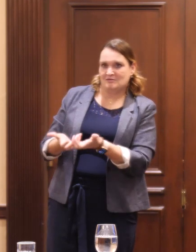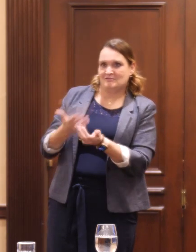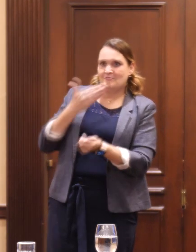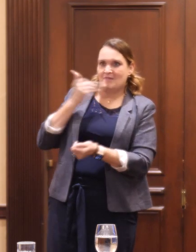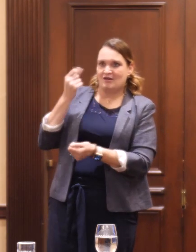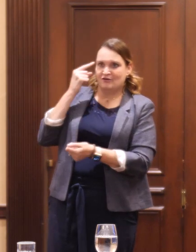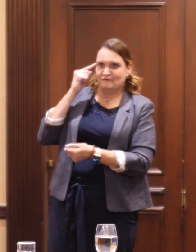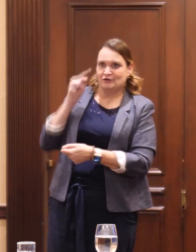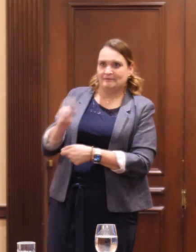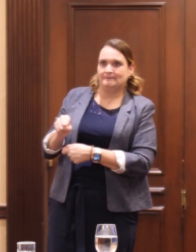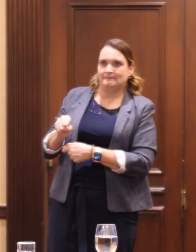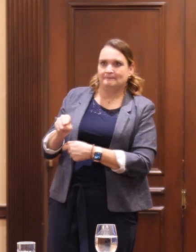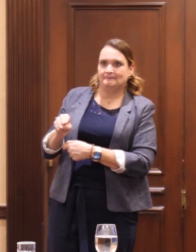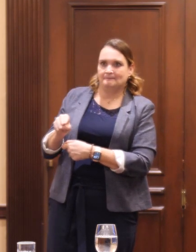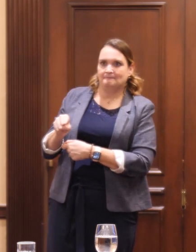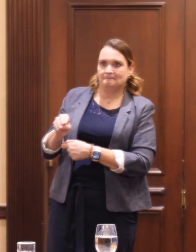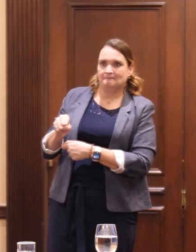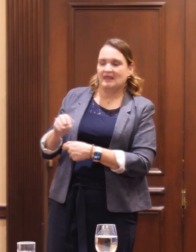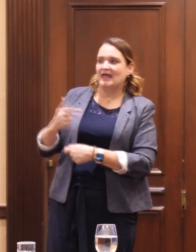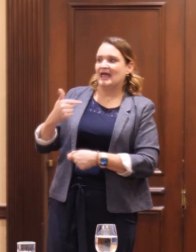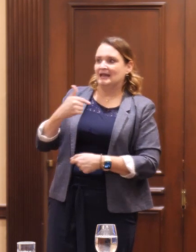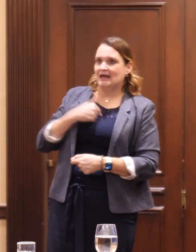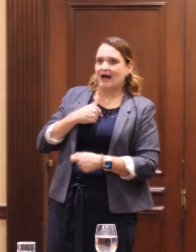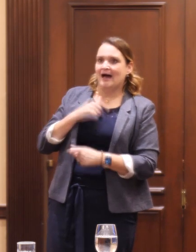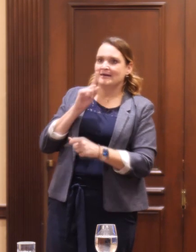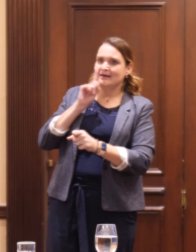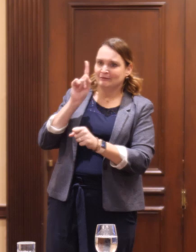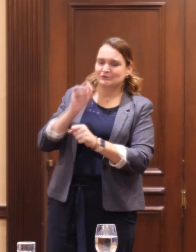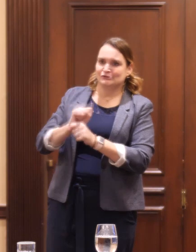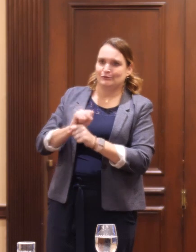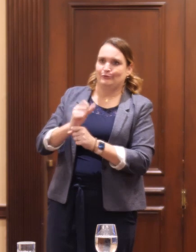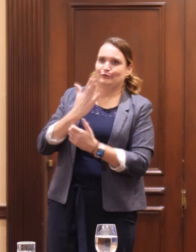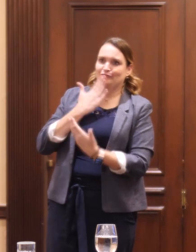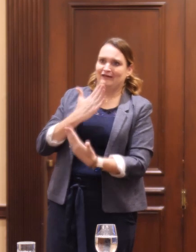for him and I am so grateful for what you've done.